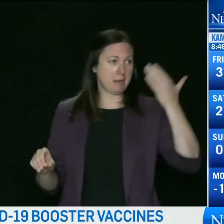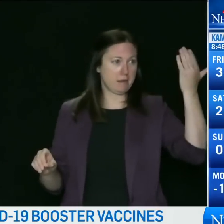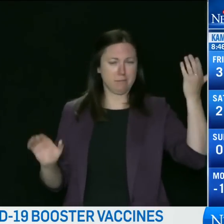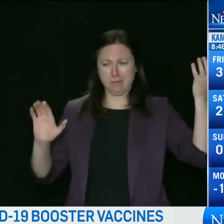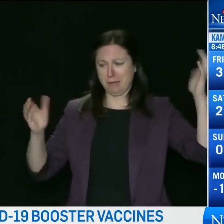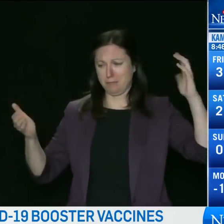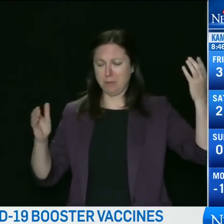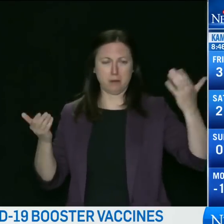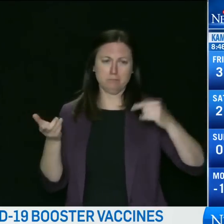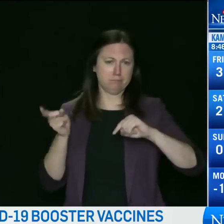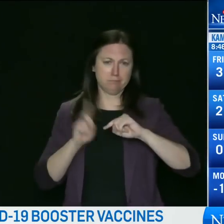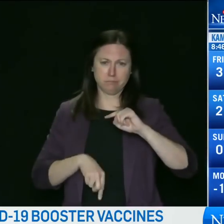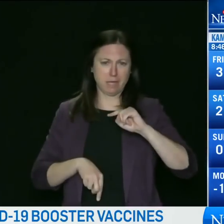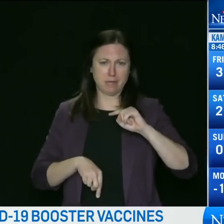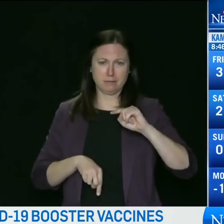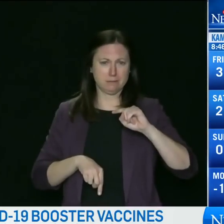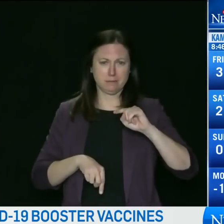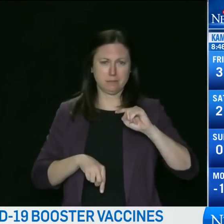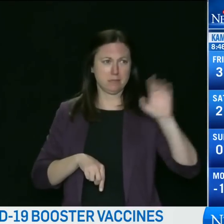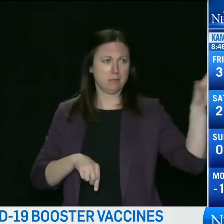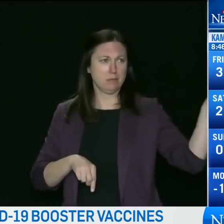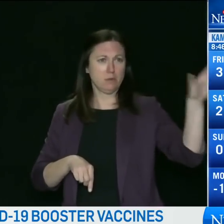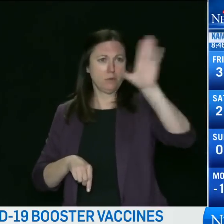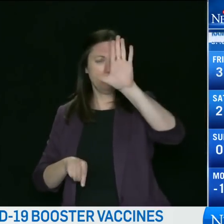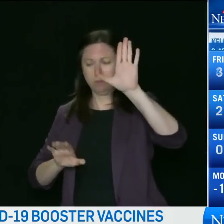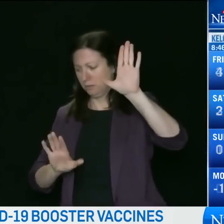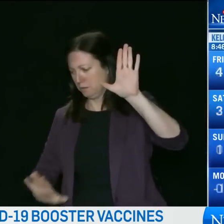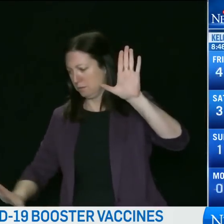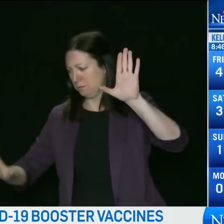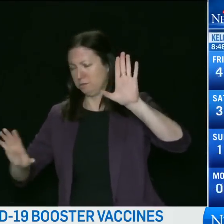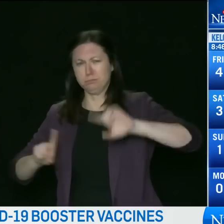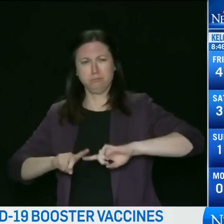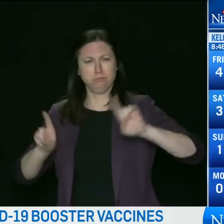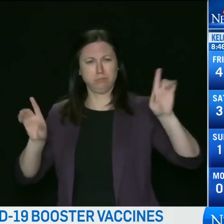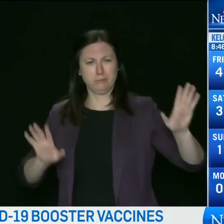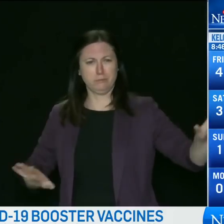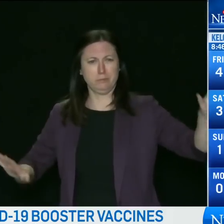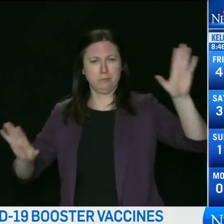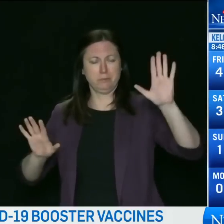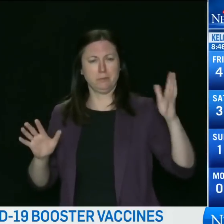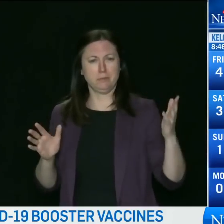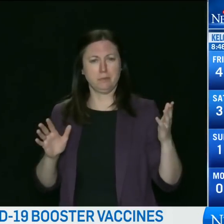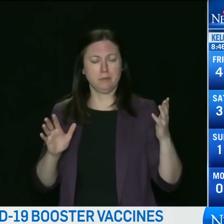IT'S HARD TO COMPARE WHAT'S HAPPENING IN AFRICA TO WHAT'S HAPPENING IN CANADA.